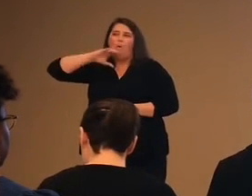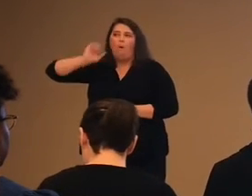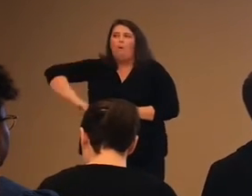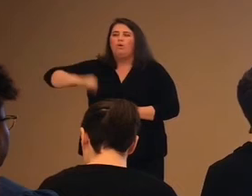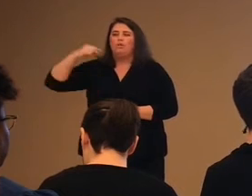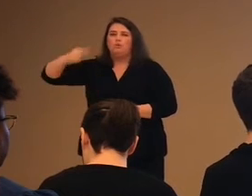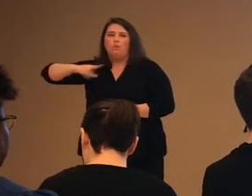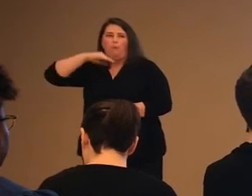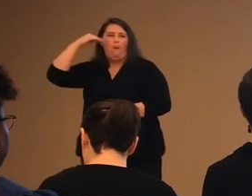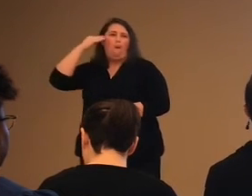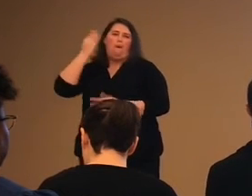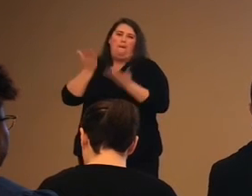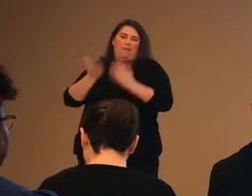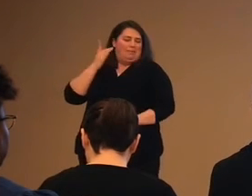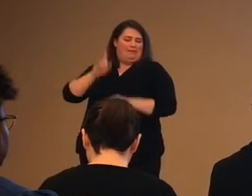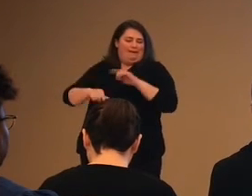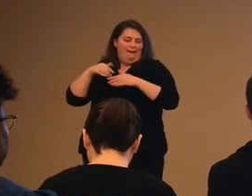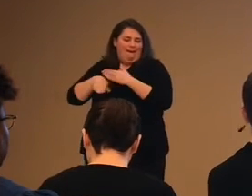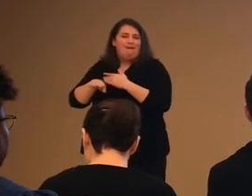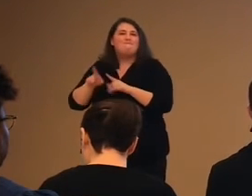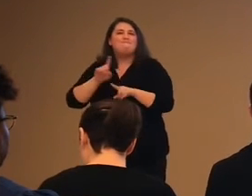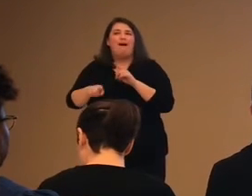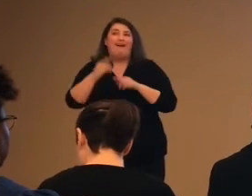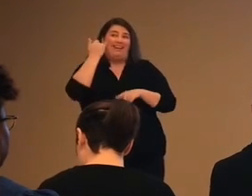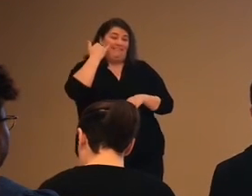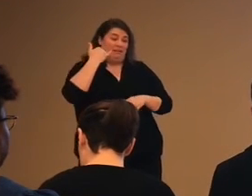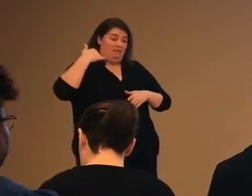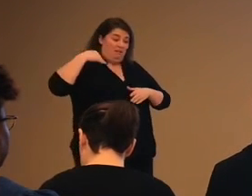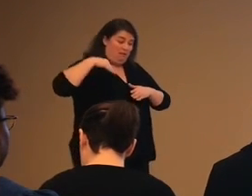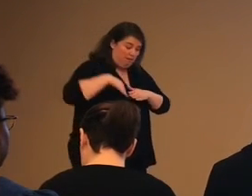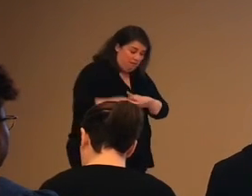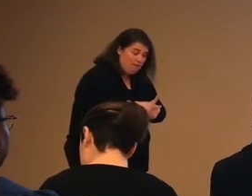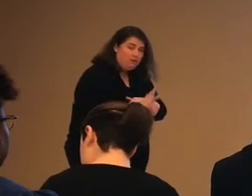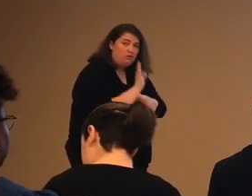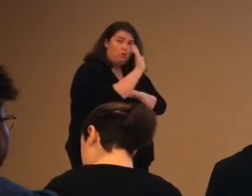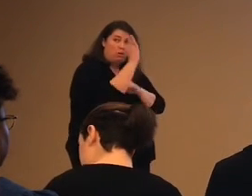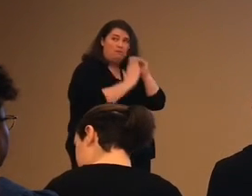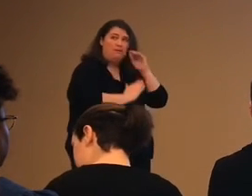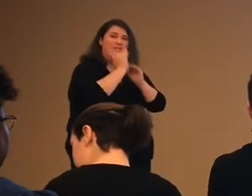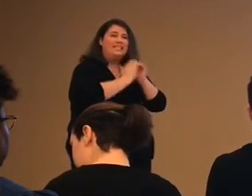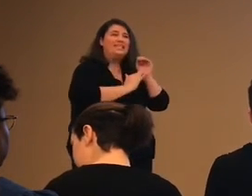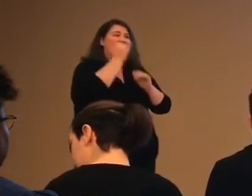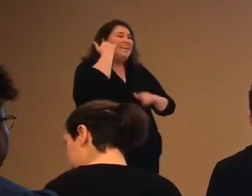But so if someone come into your building like they should be if you don't have any way for them to connect